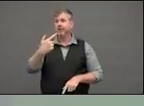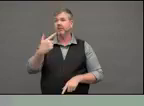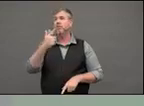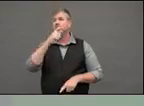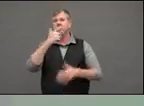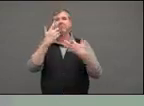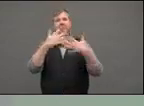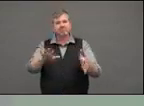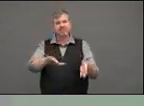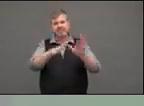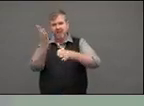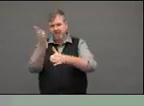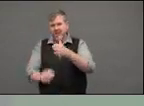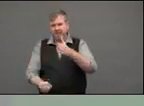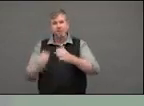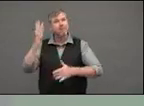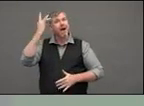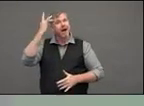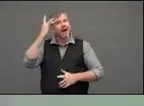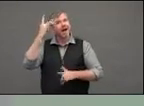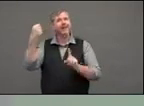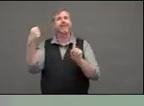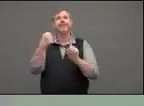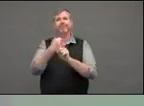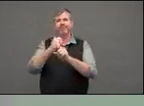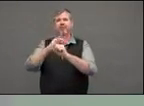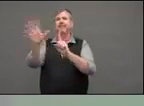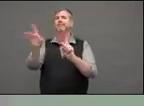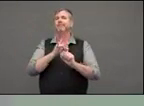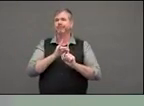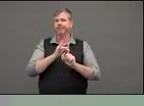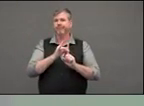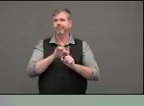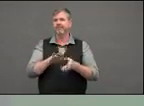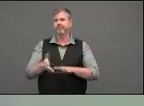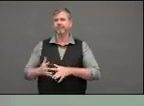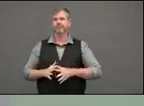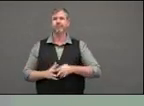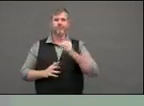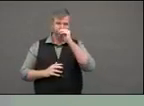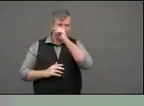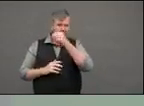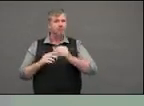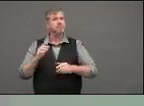make sure that as youth we keep each other safe as well as our